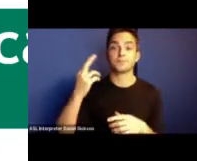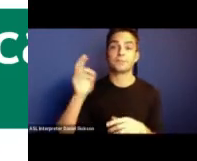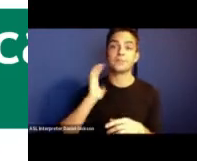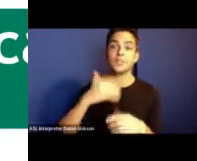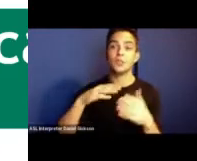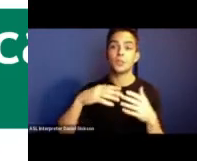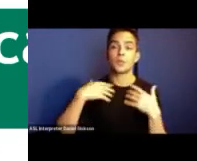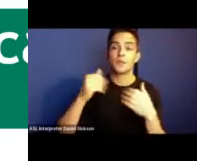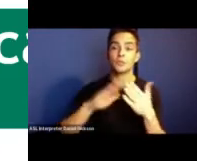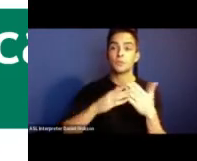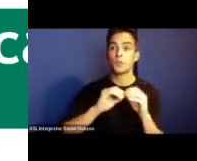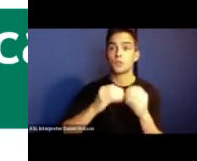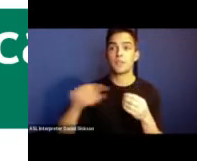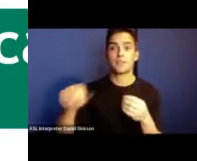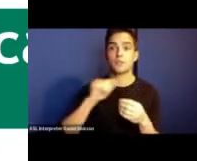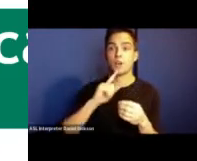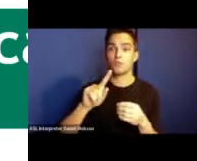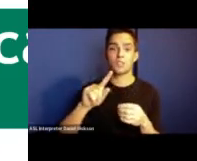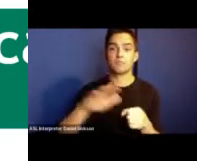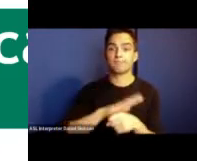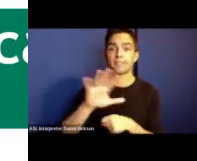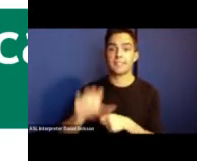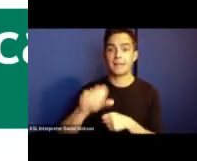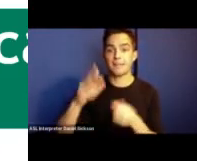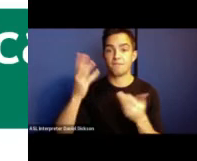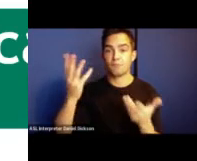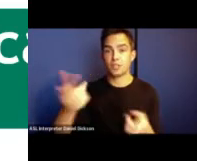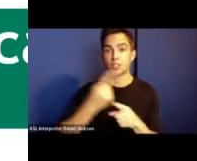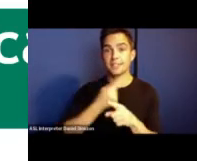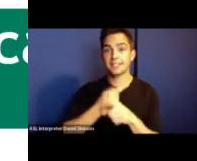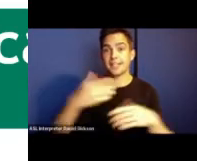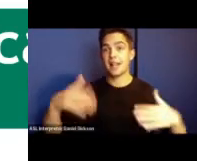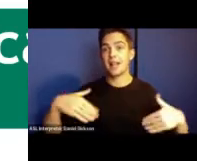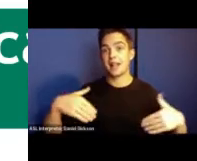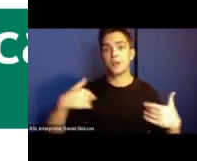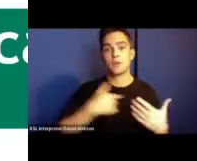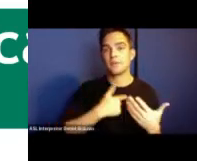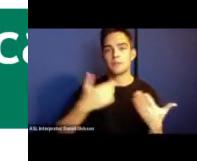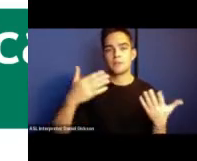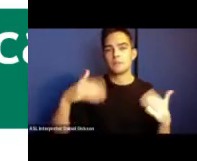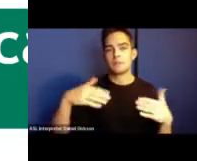organizations are not quite capturing the information consistently yet, we've not been able to use that to its full